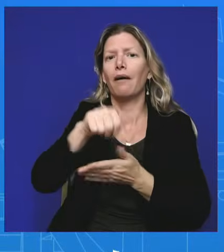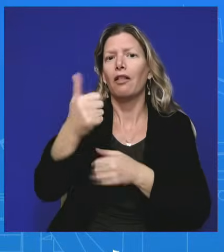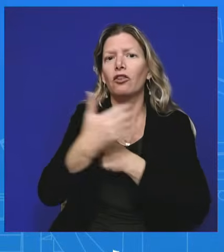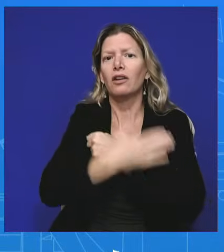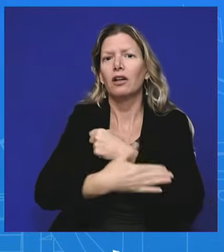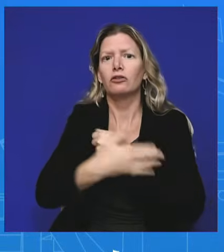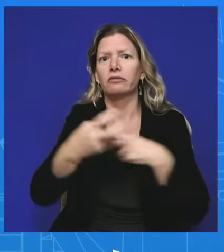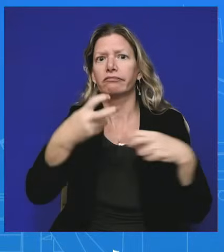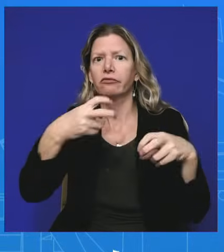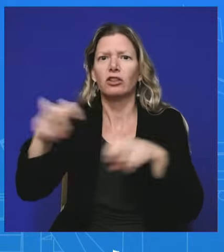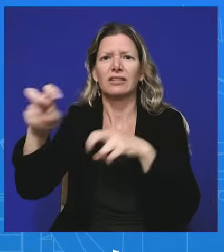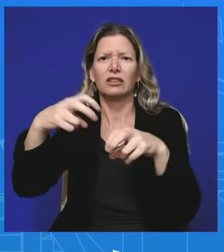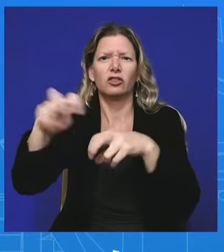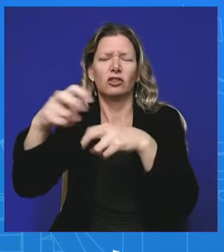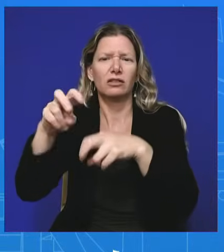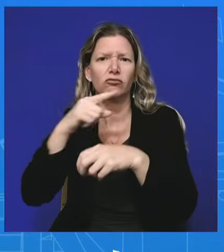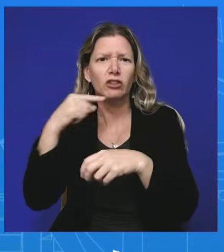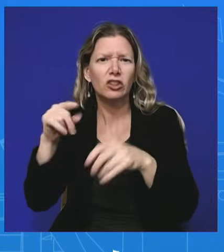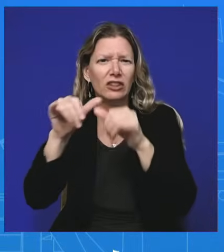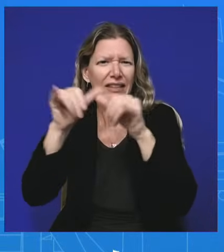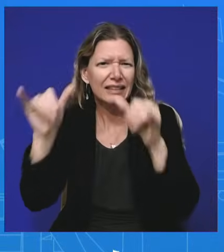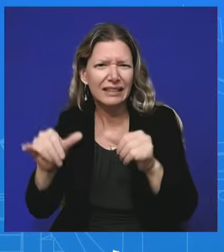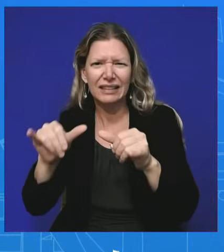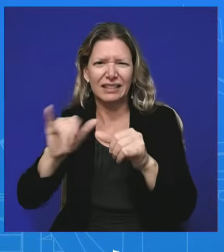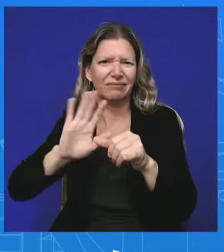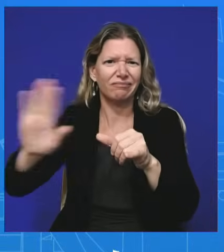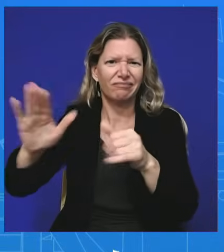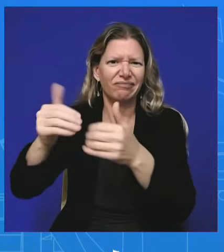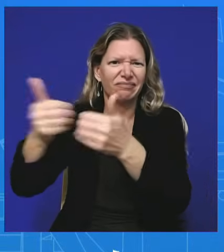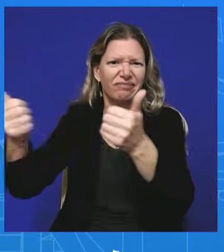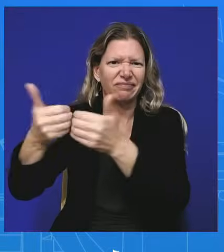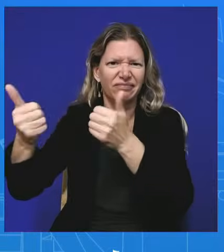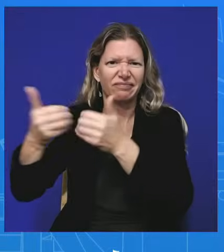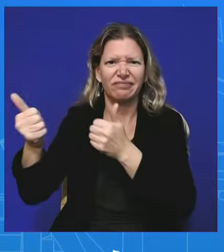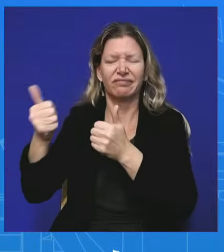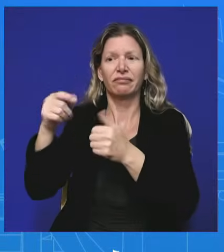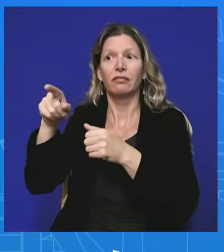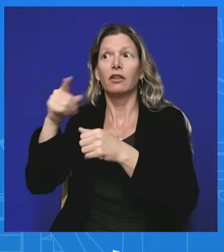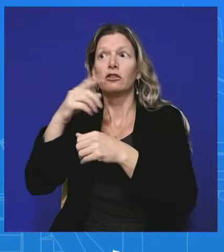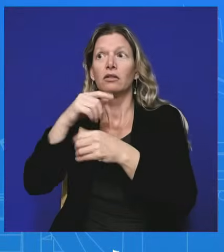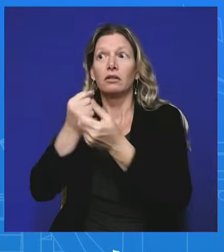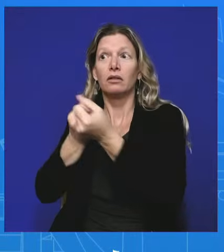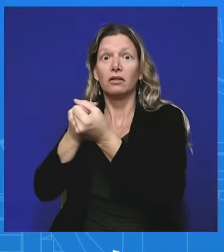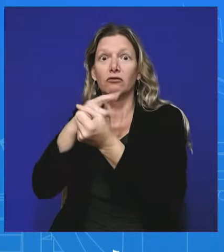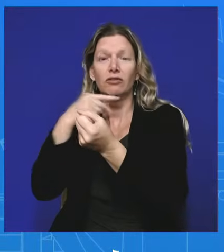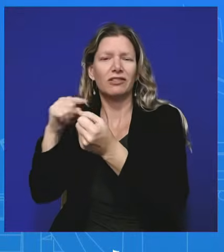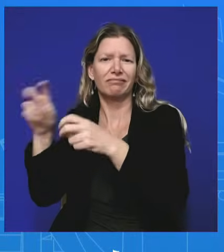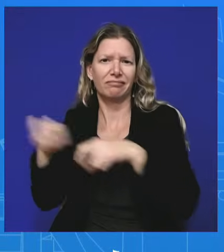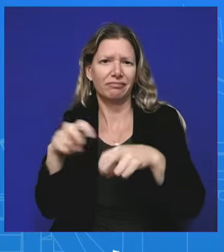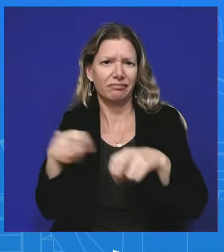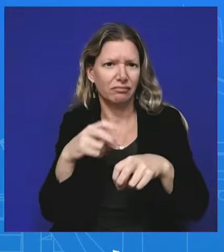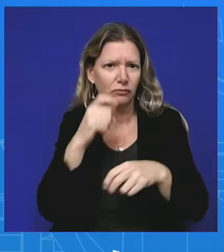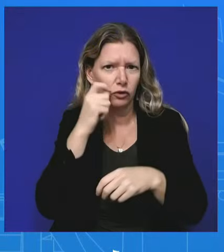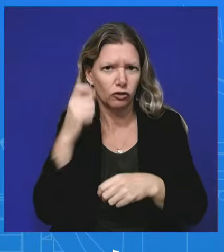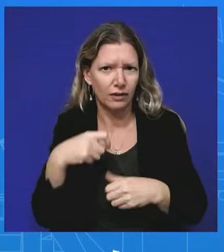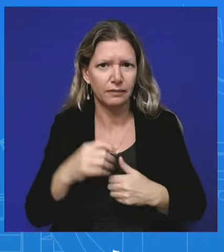I can announce today that our National Security Advisor, Jake Sullivan, will travel to Saudi Arabia starting tomorrow. He'll be there to meet with Prime Minister